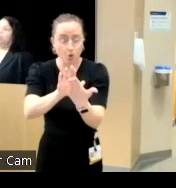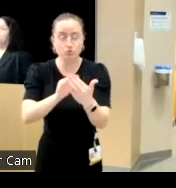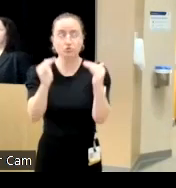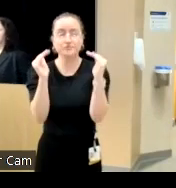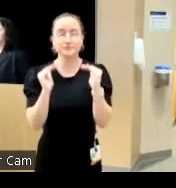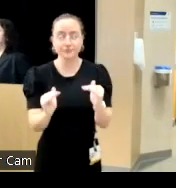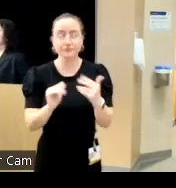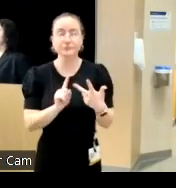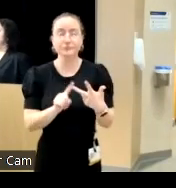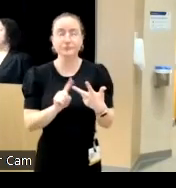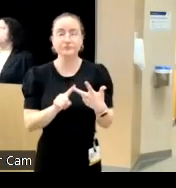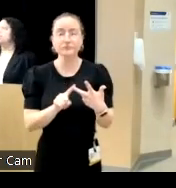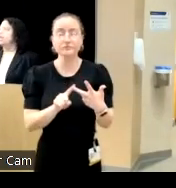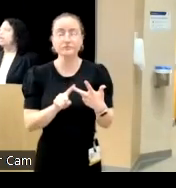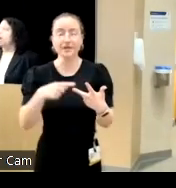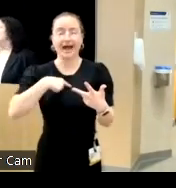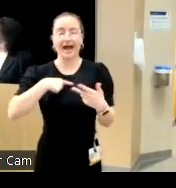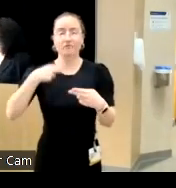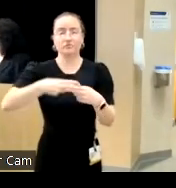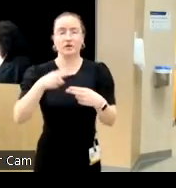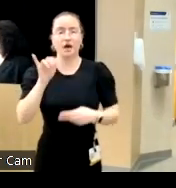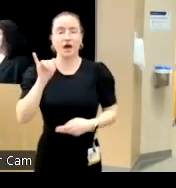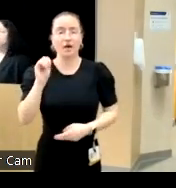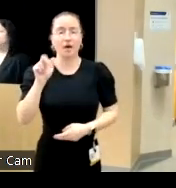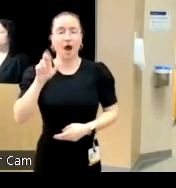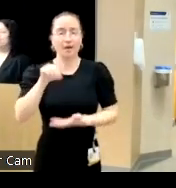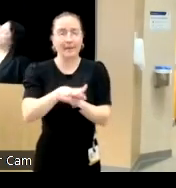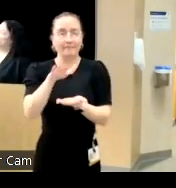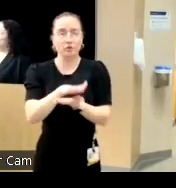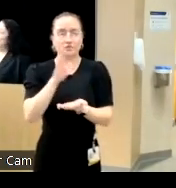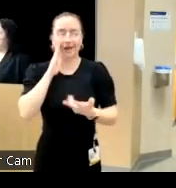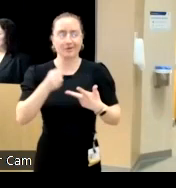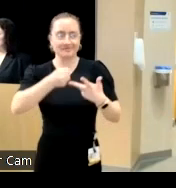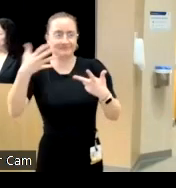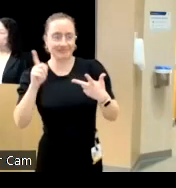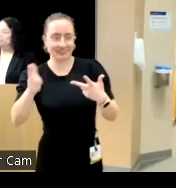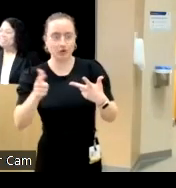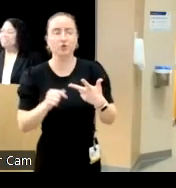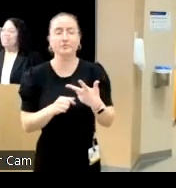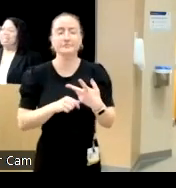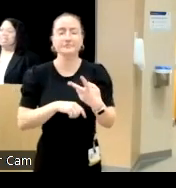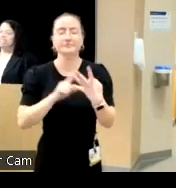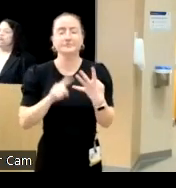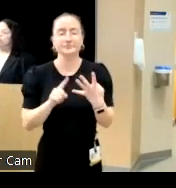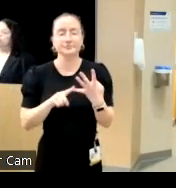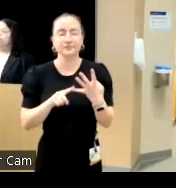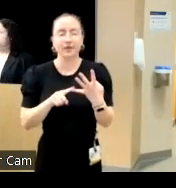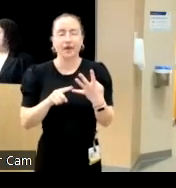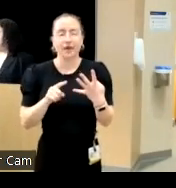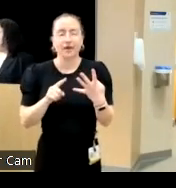and what I've termed as the Amara papers tell you all about them and then talk a little bit about